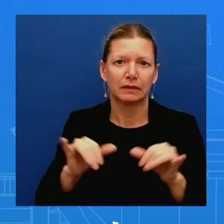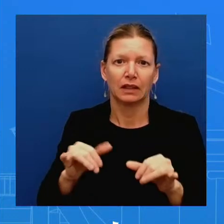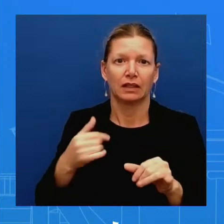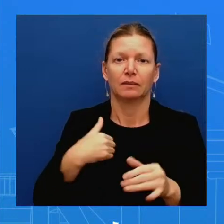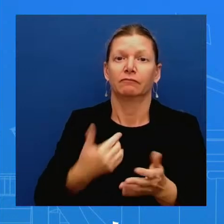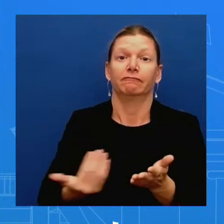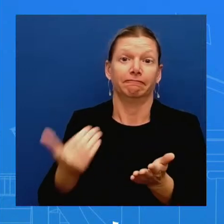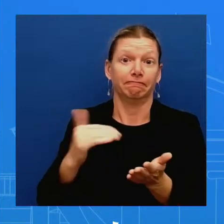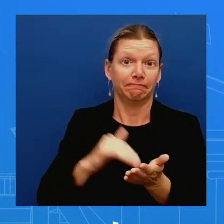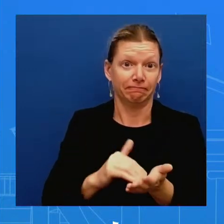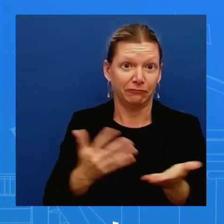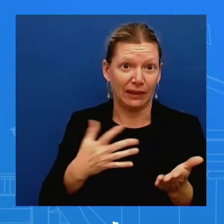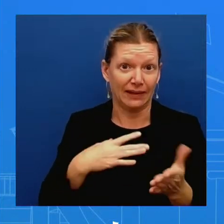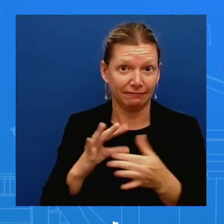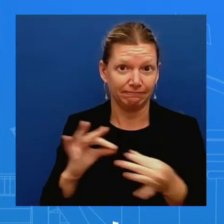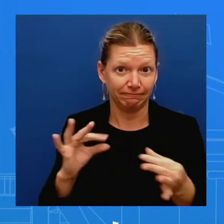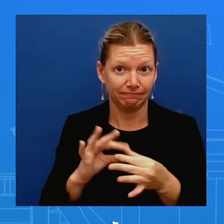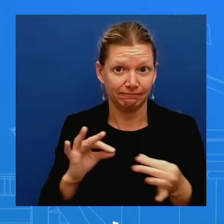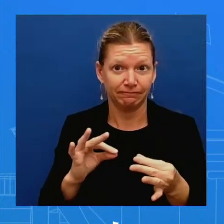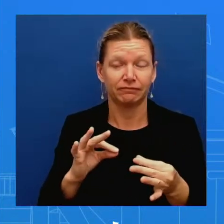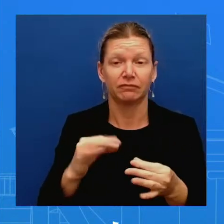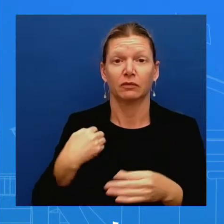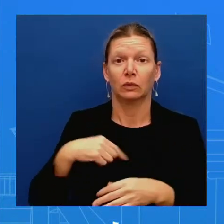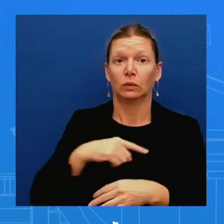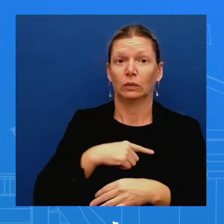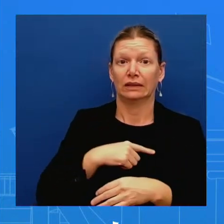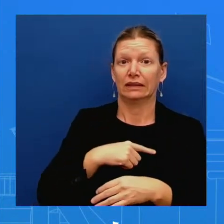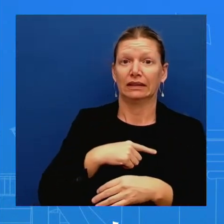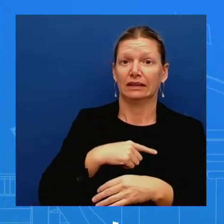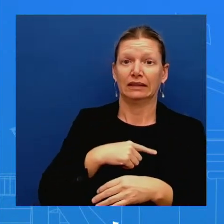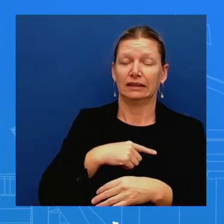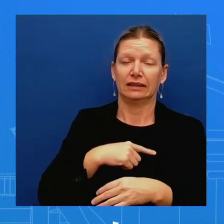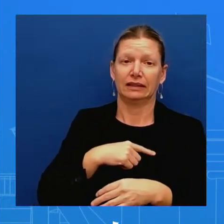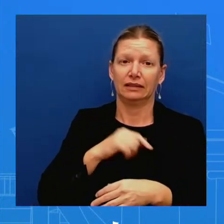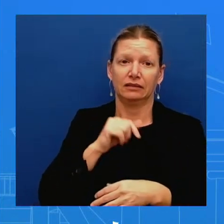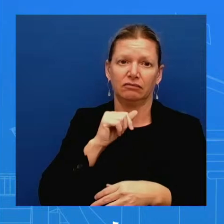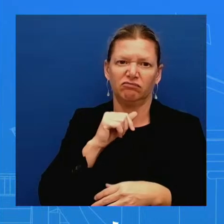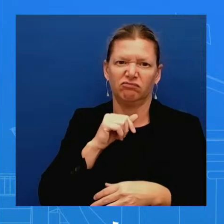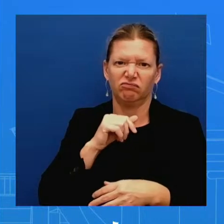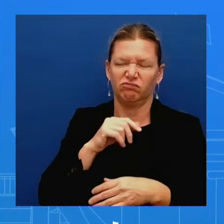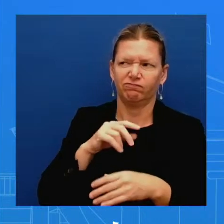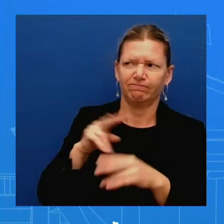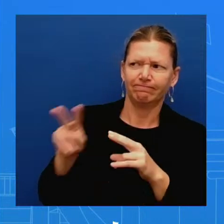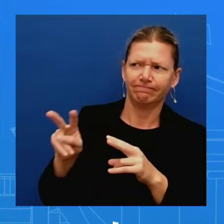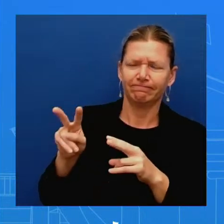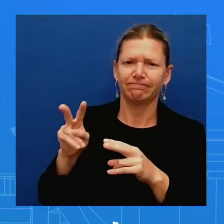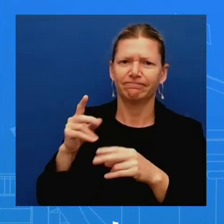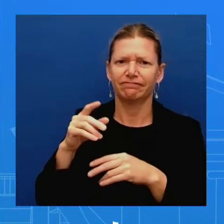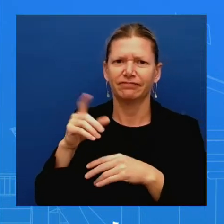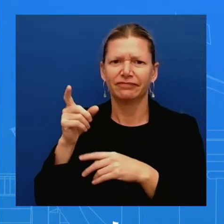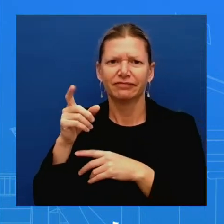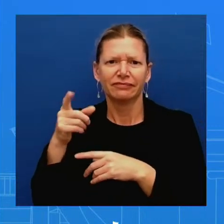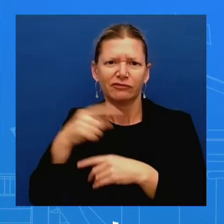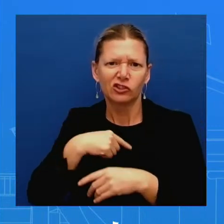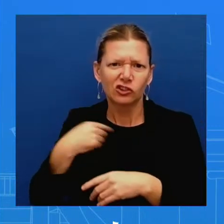We've been very clear about that. And if China purports to support peace in Europe, it cannot continue to fuel the biggest threat